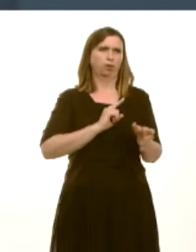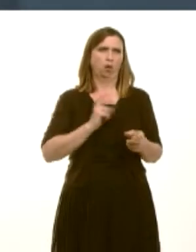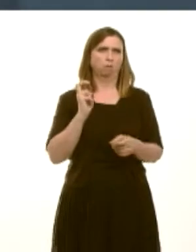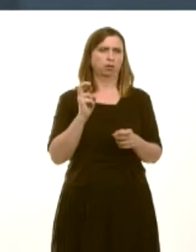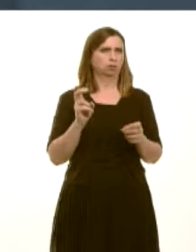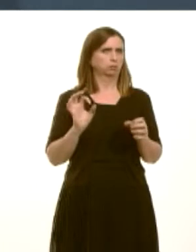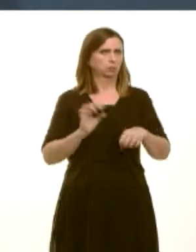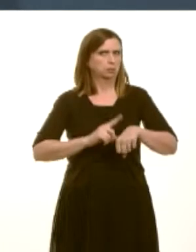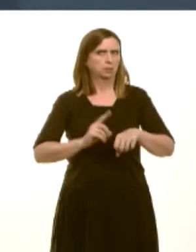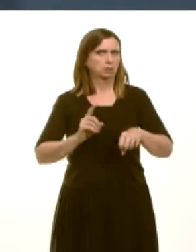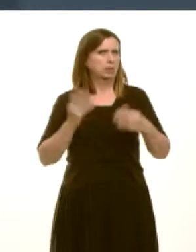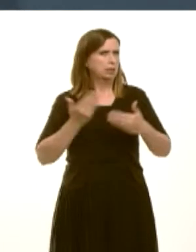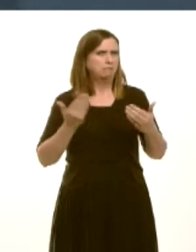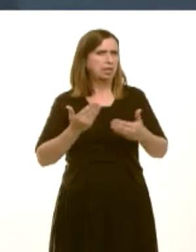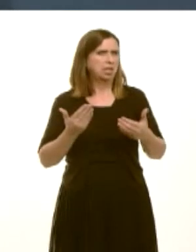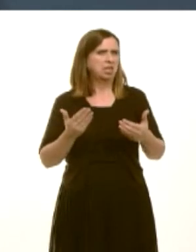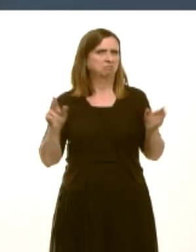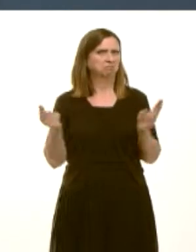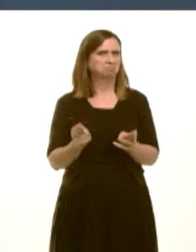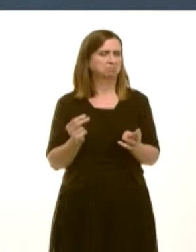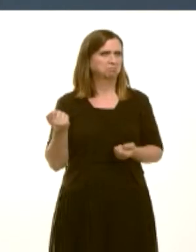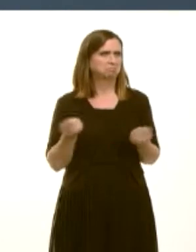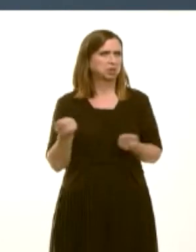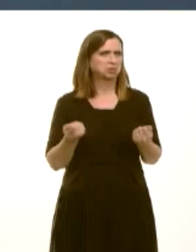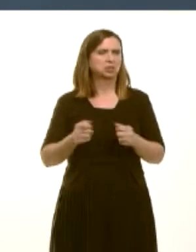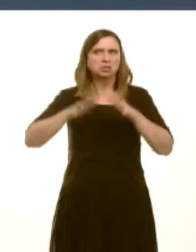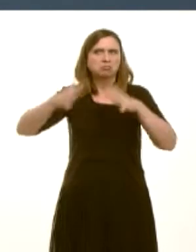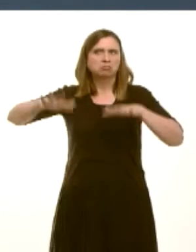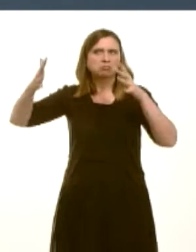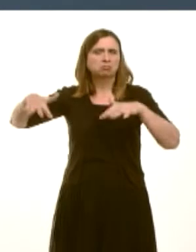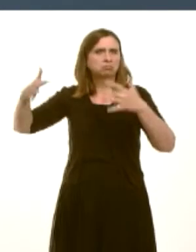in the evenings and particularly in rural areas. As we know, the proximate cause of